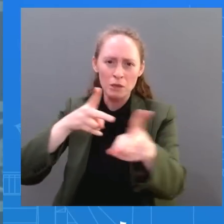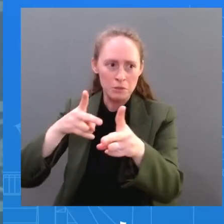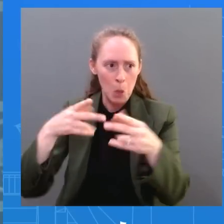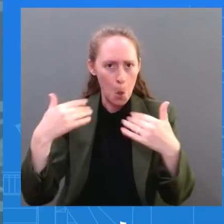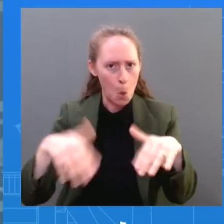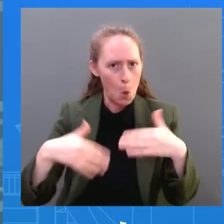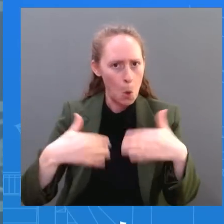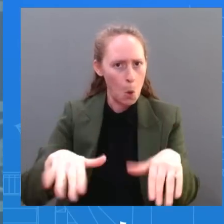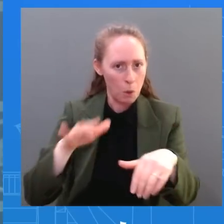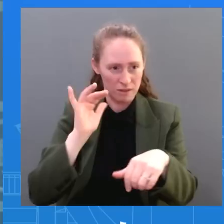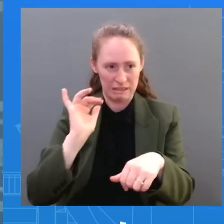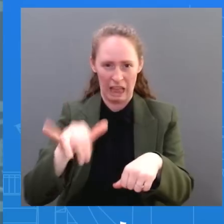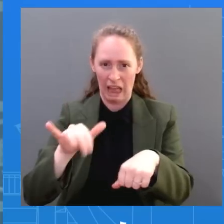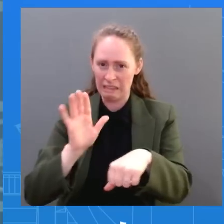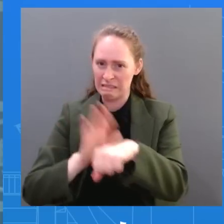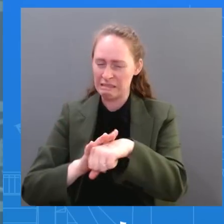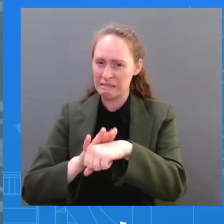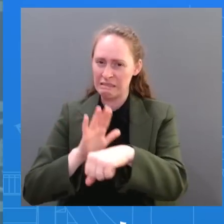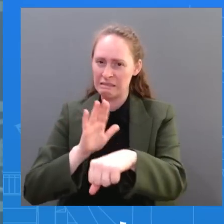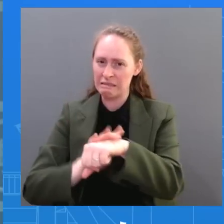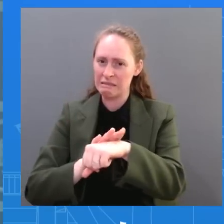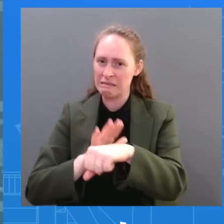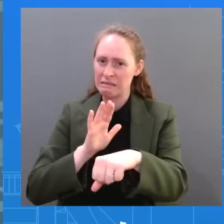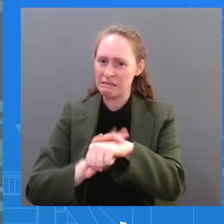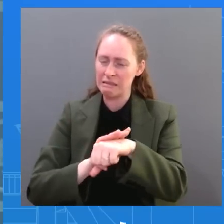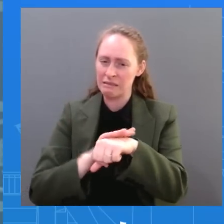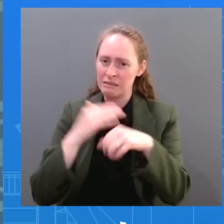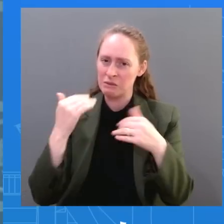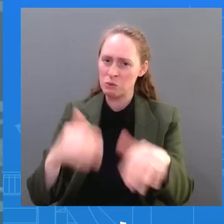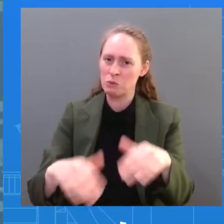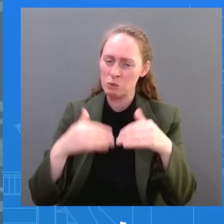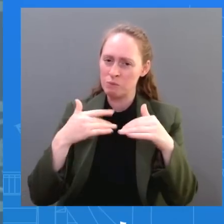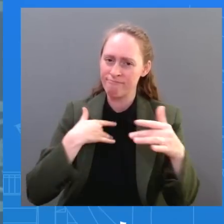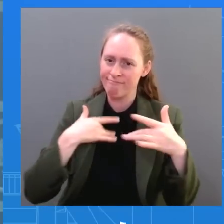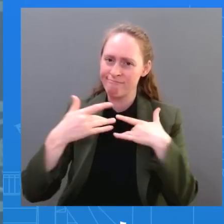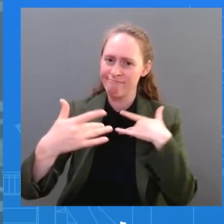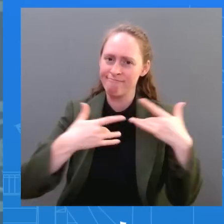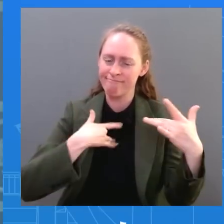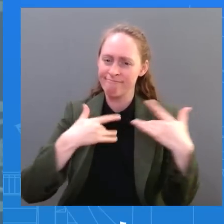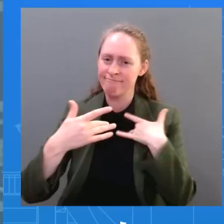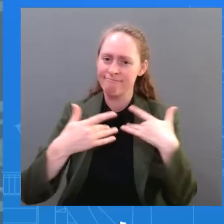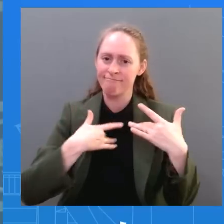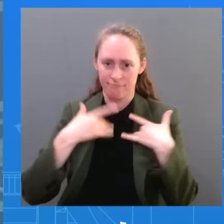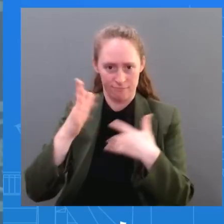the banning of abortion, for the next round of attacks. So that's what we did first.